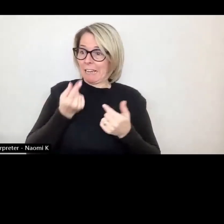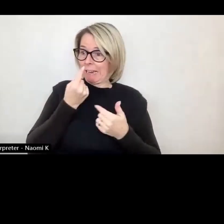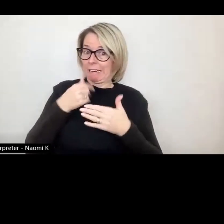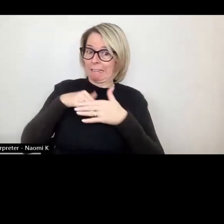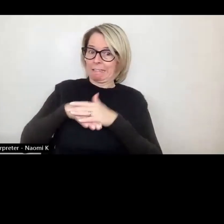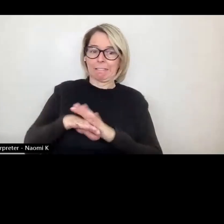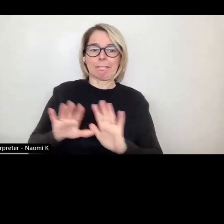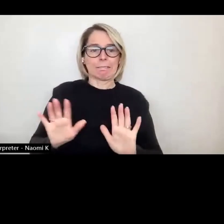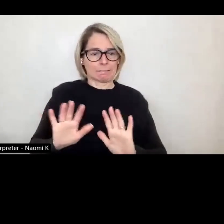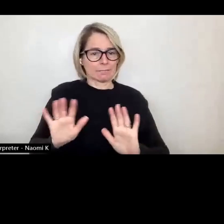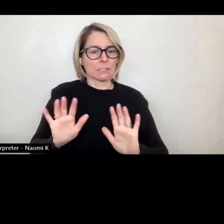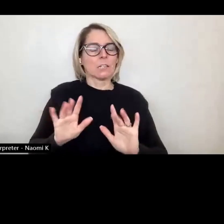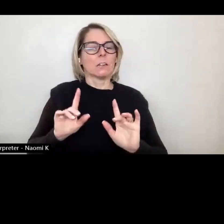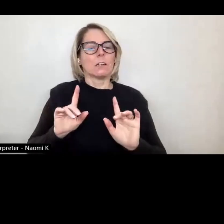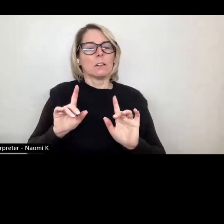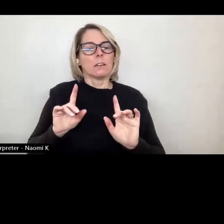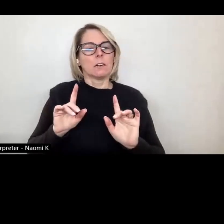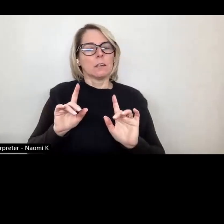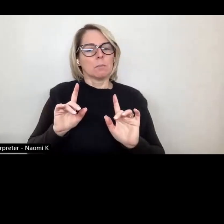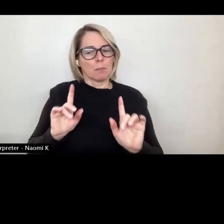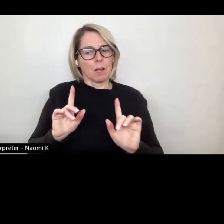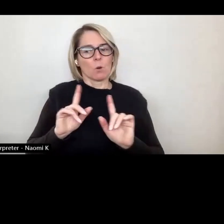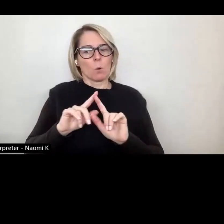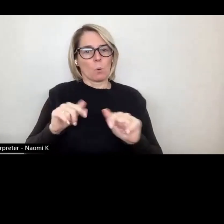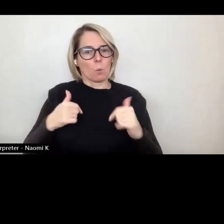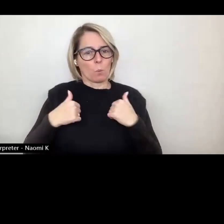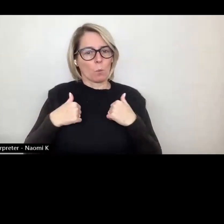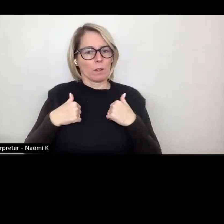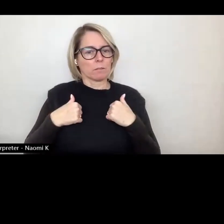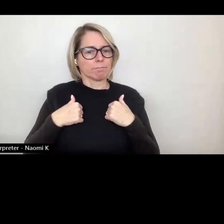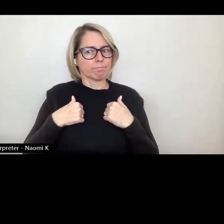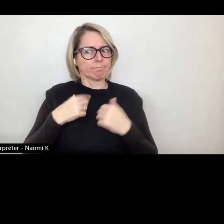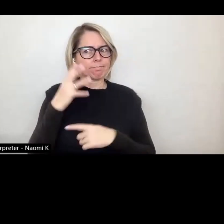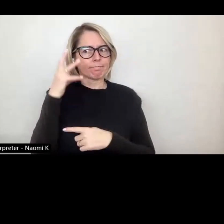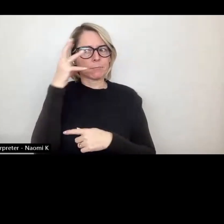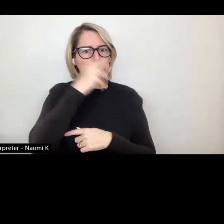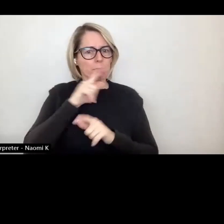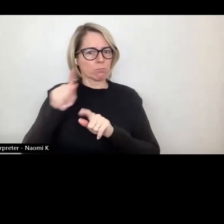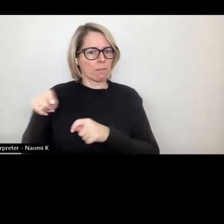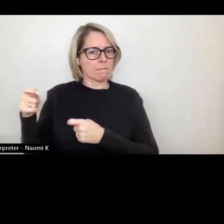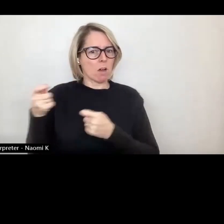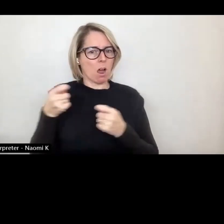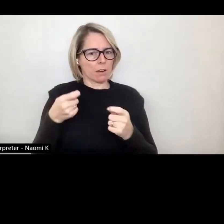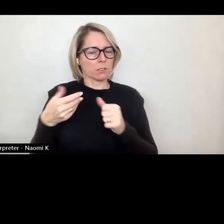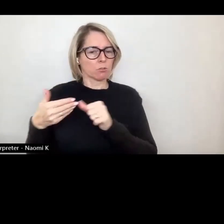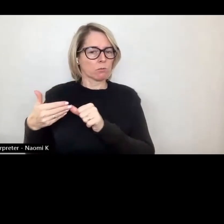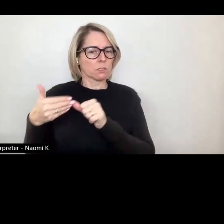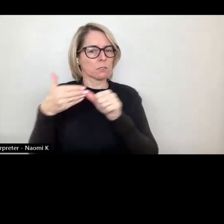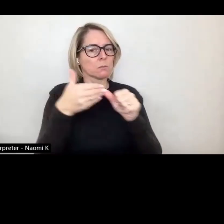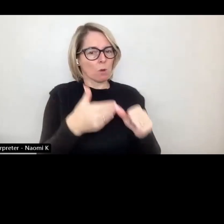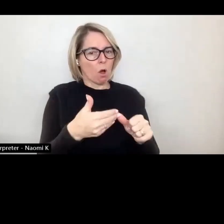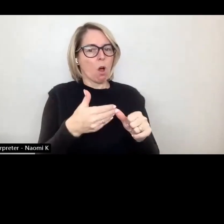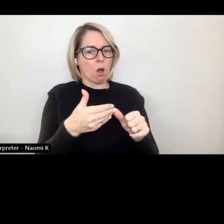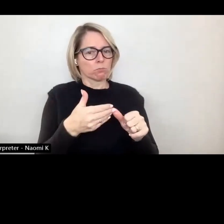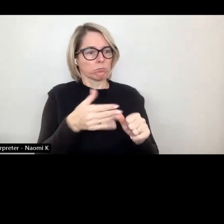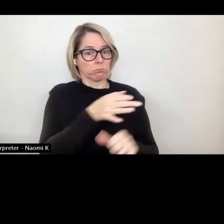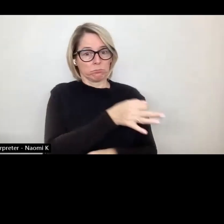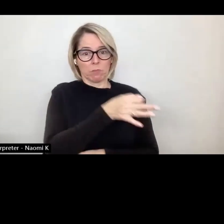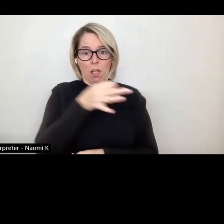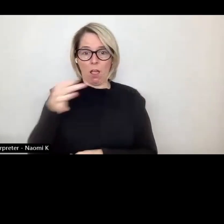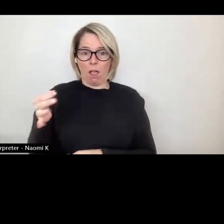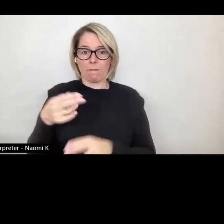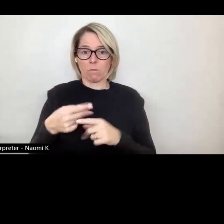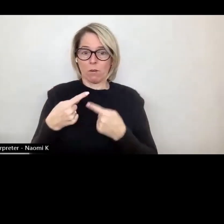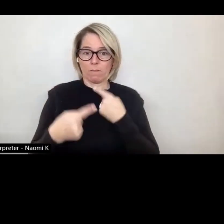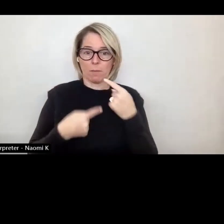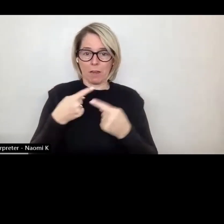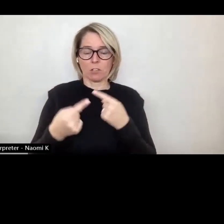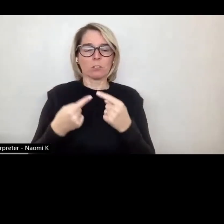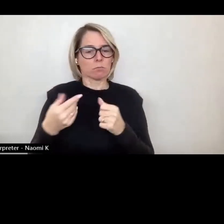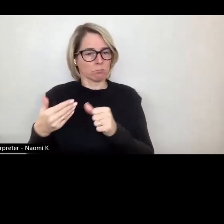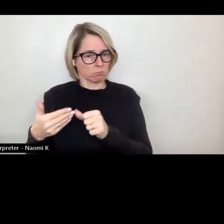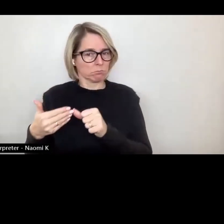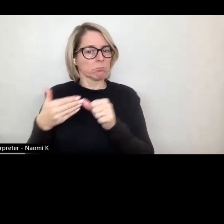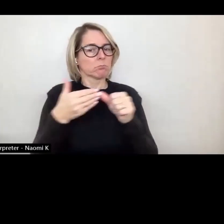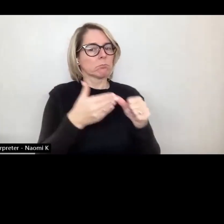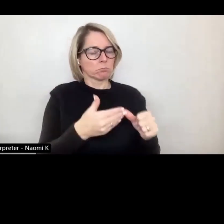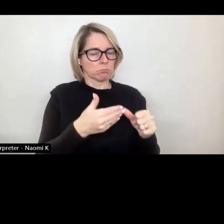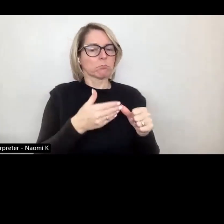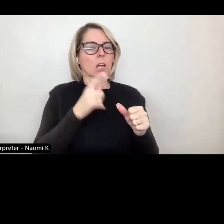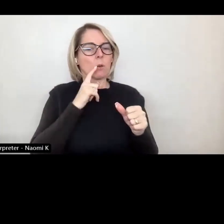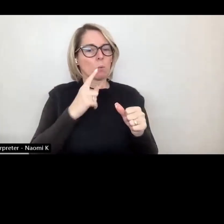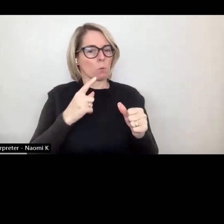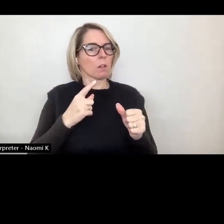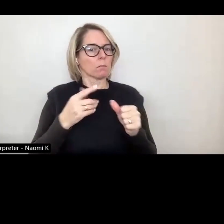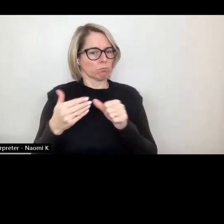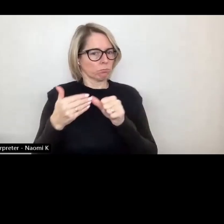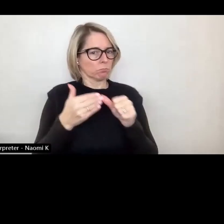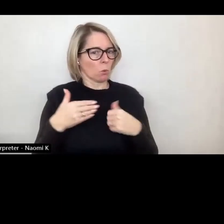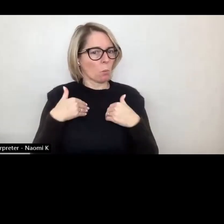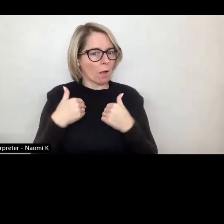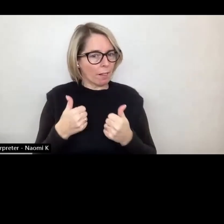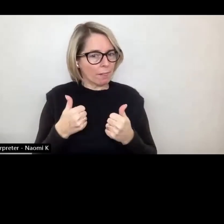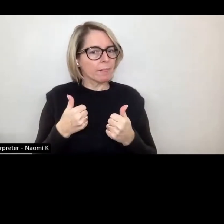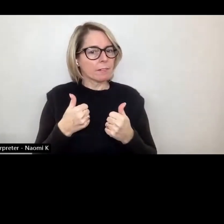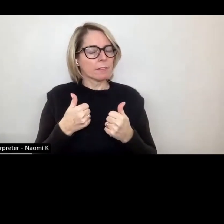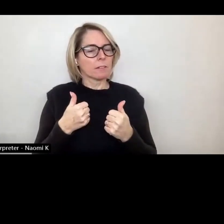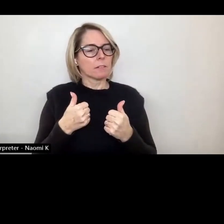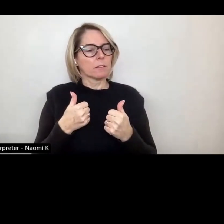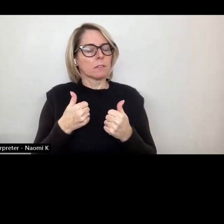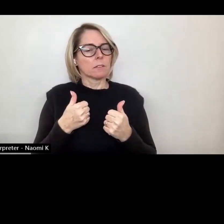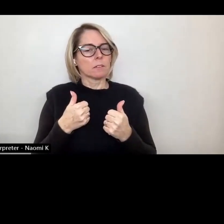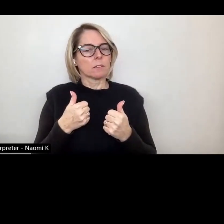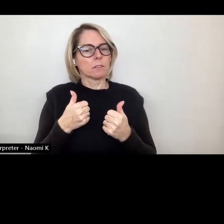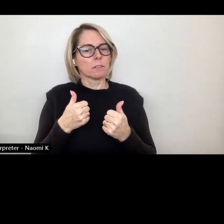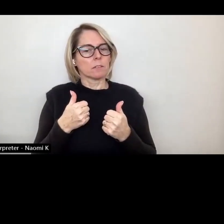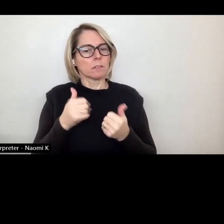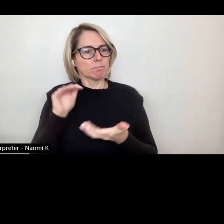We expect that providers will respond to those requests for information or advice well and in good faith and that is taken into account in terms of the program design.